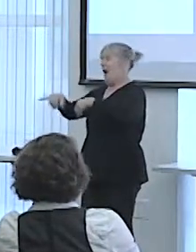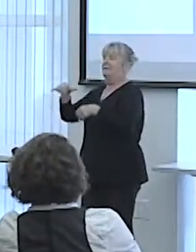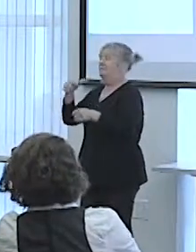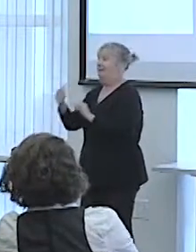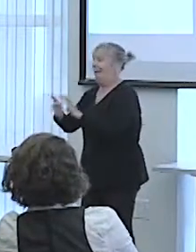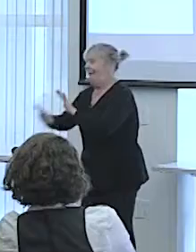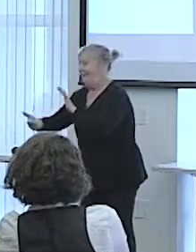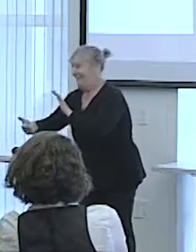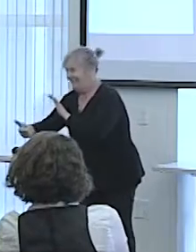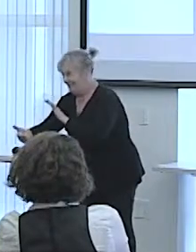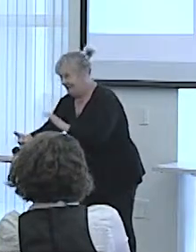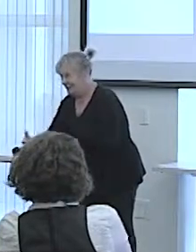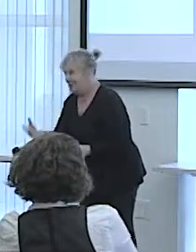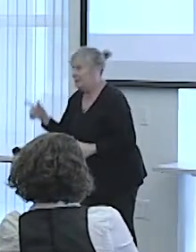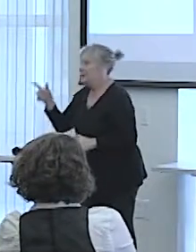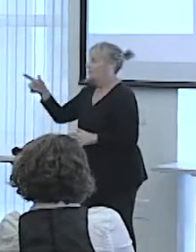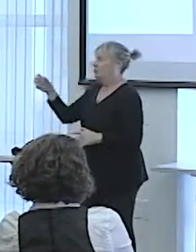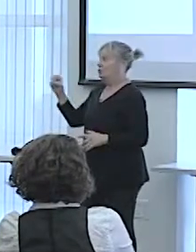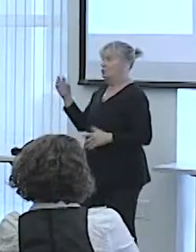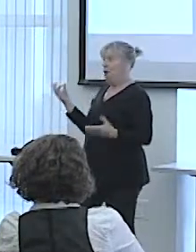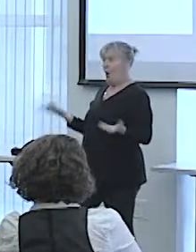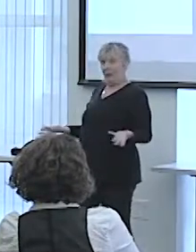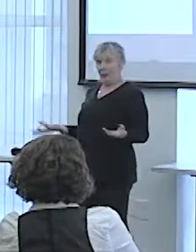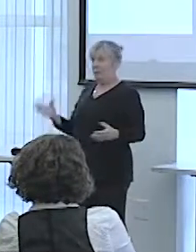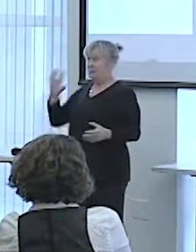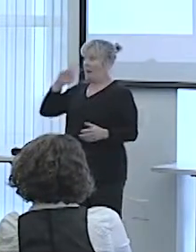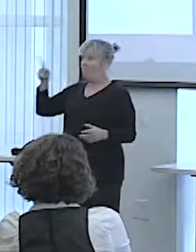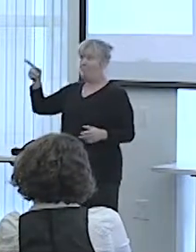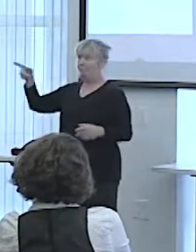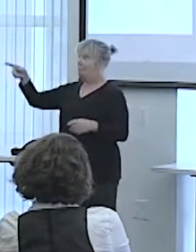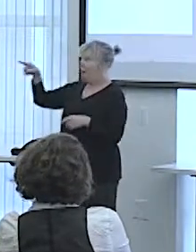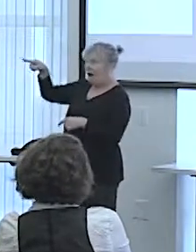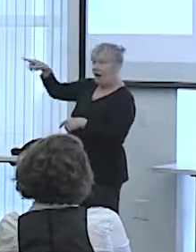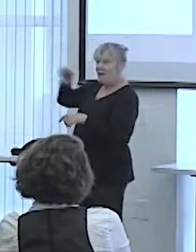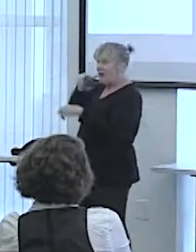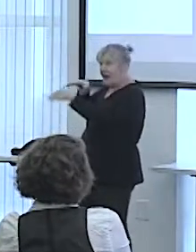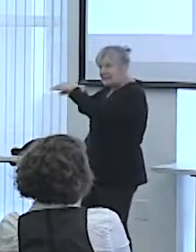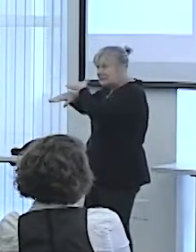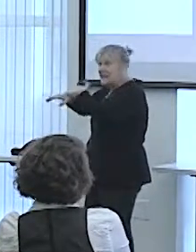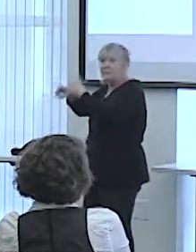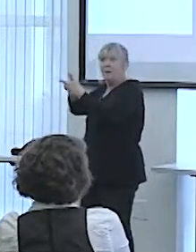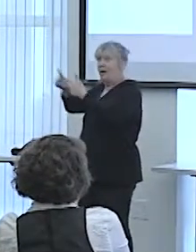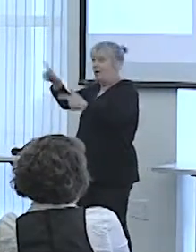happens when you speak out here about inaccessibility or racism or any of these things